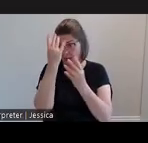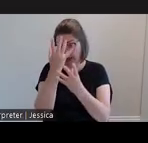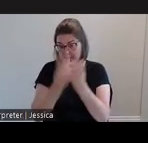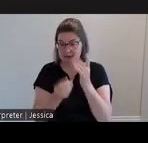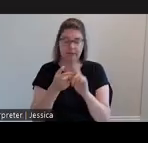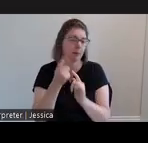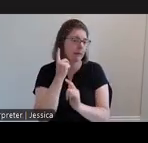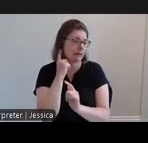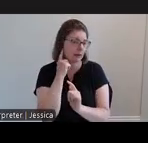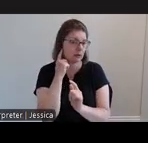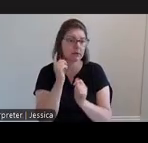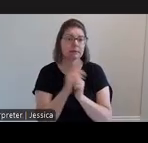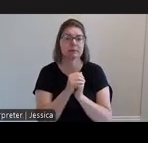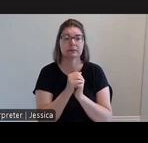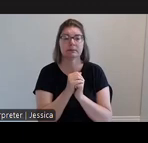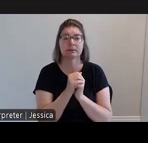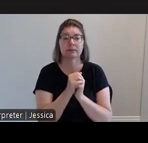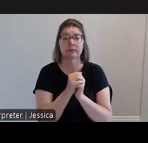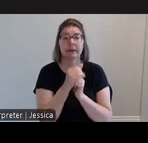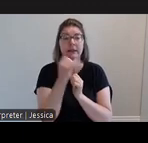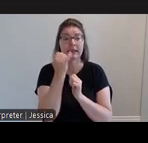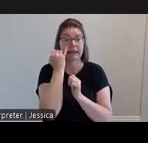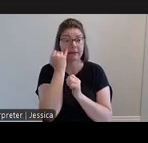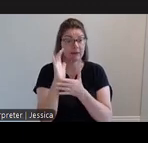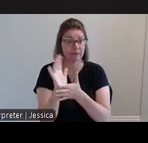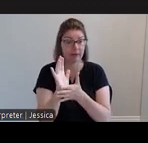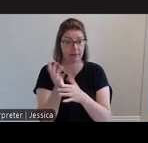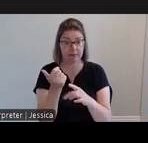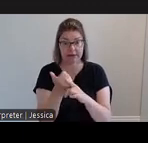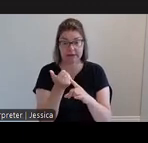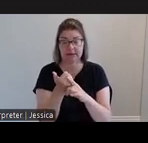Uh, if the feature film is what I, or, sorry, if the film features